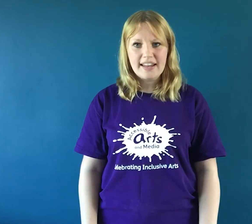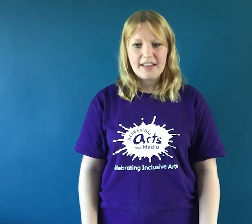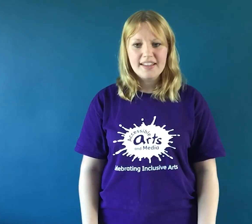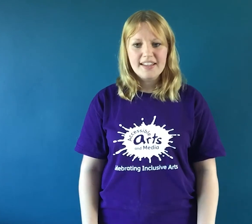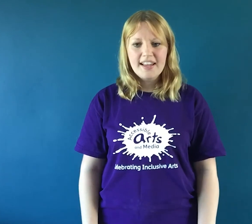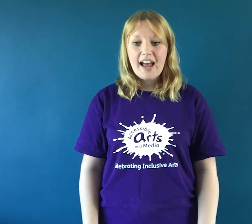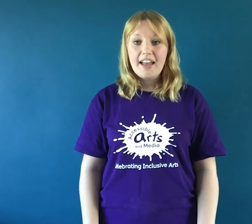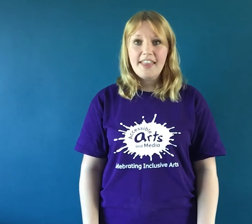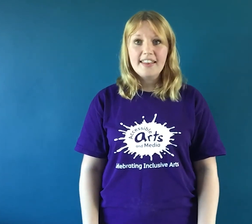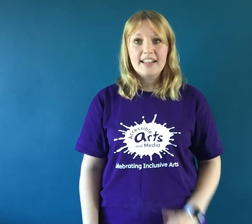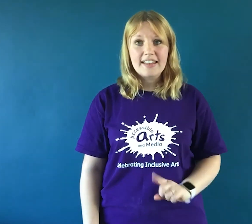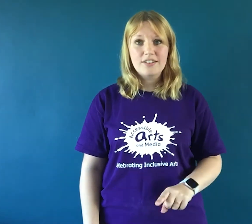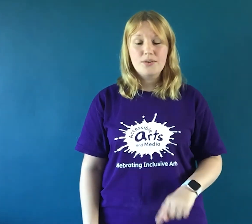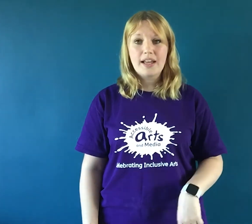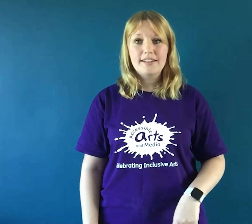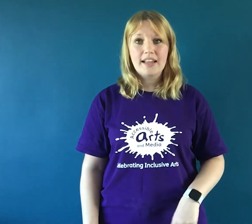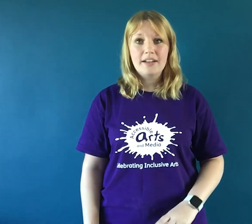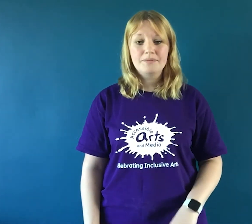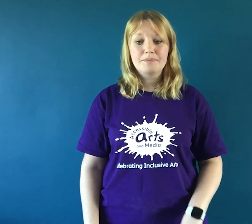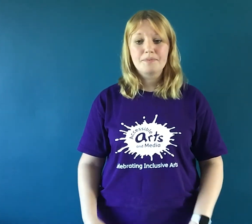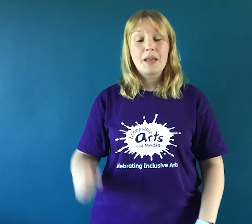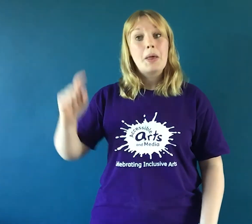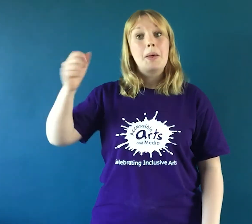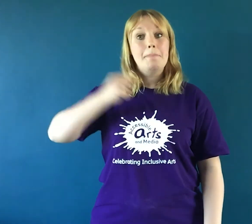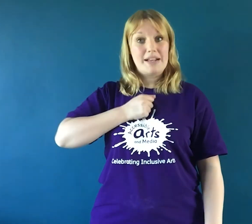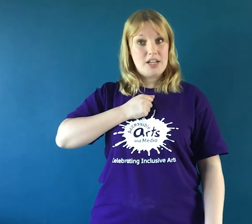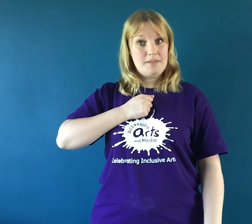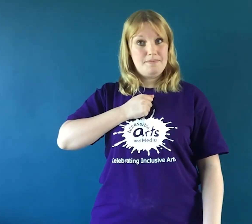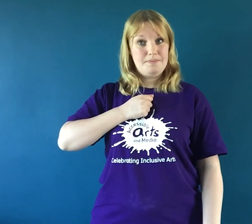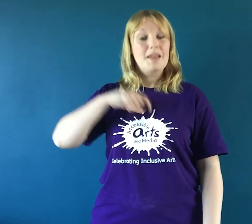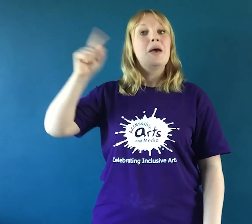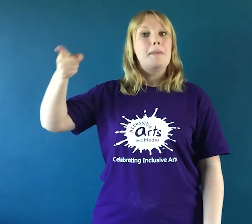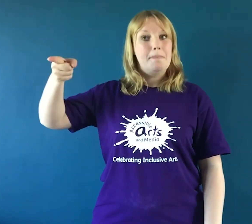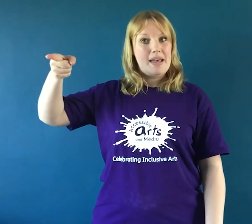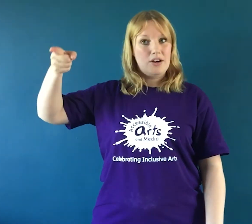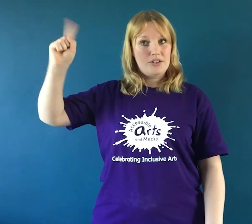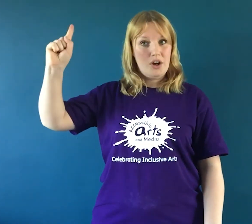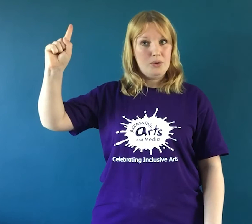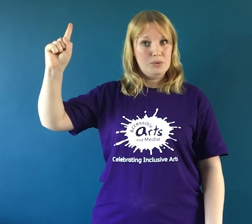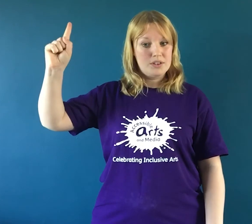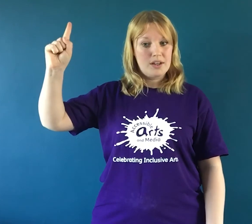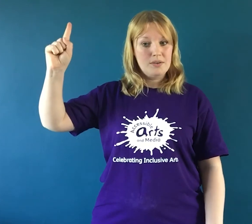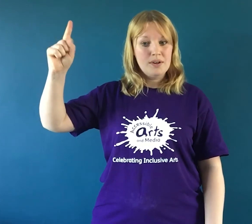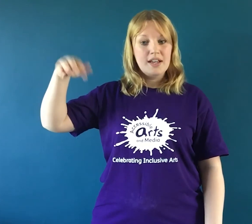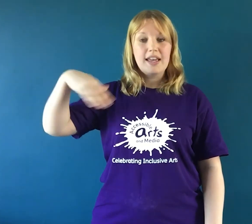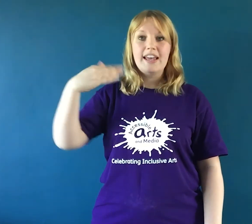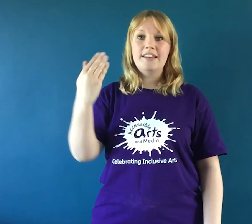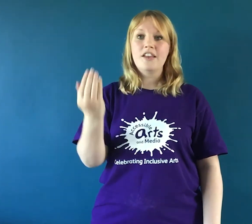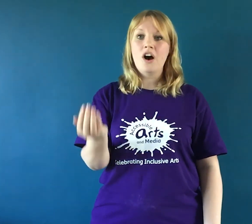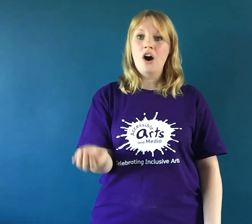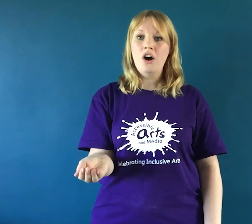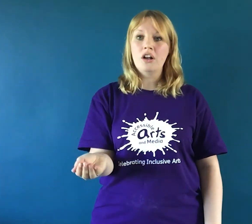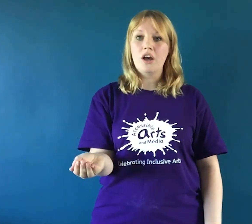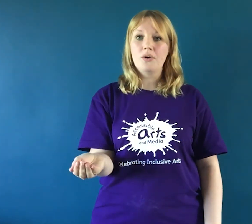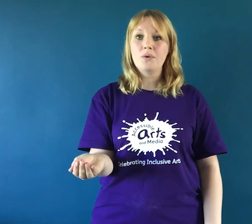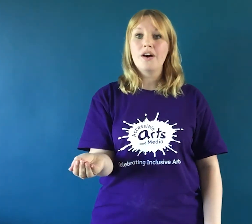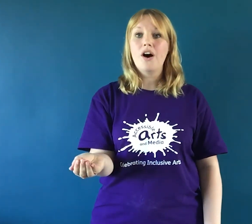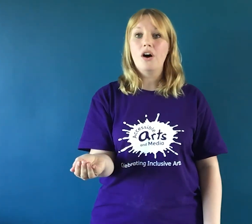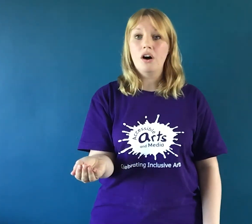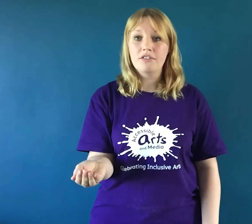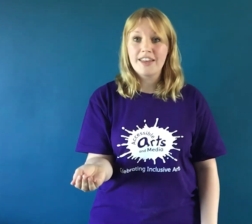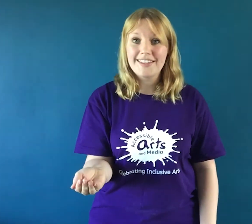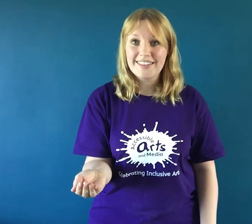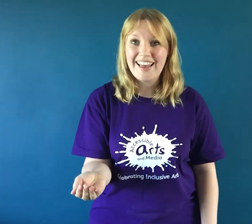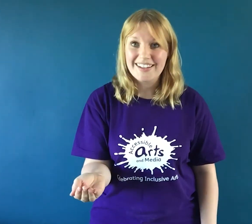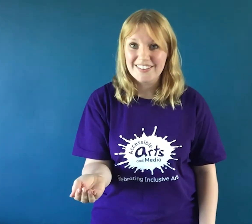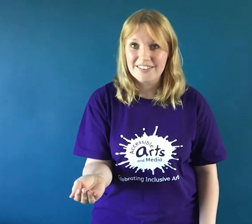it? And then the last two signs are, my turn. May God hold you in the hollow of his hand.